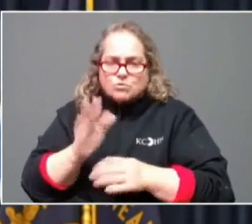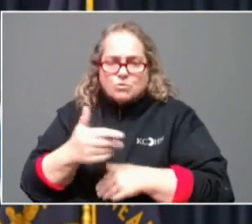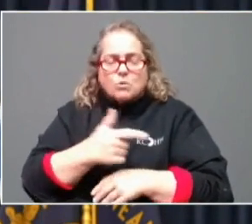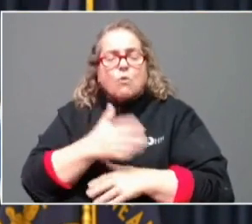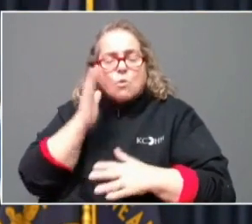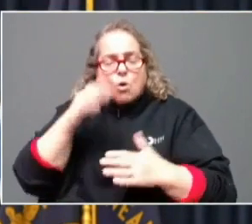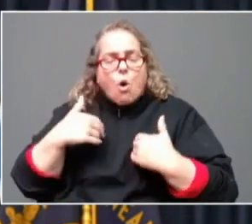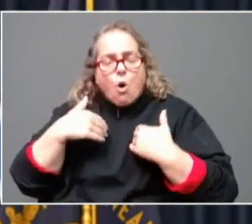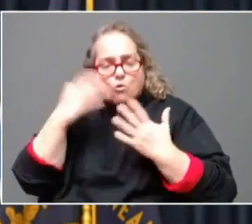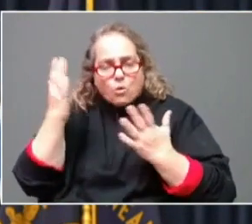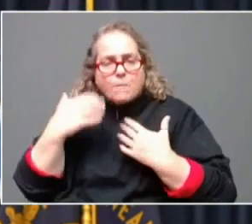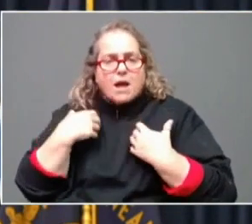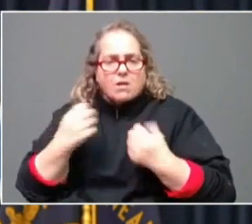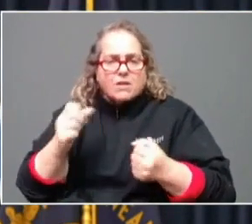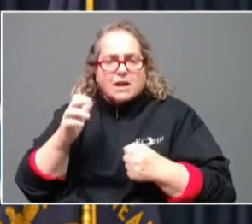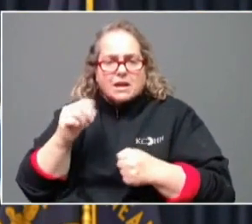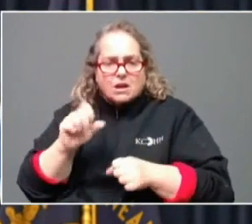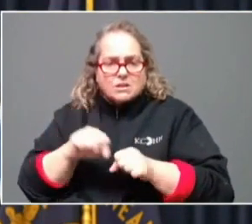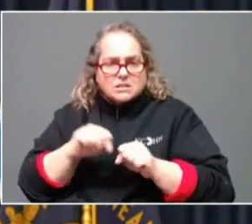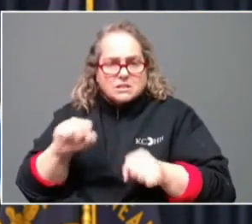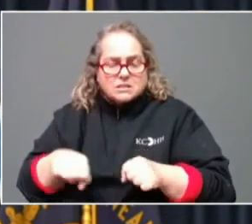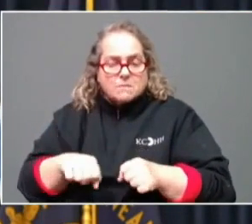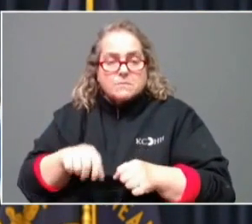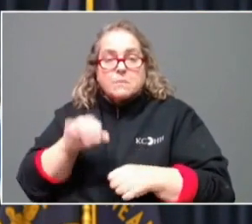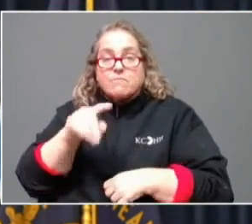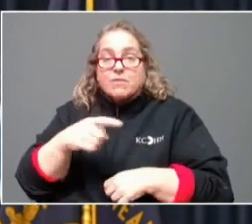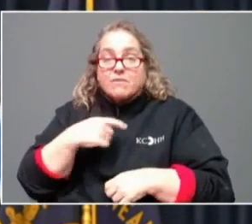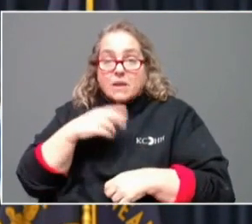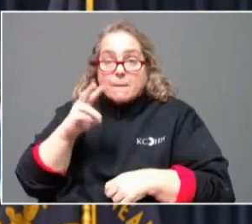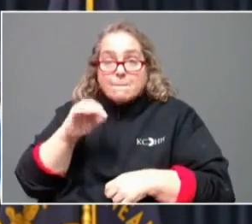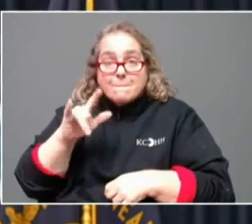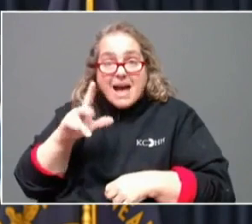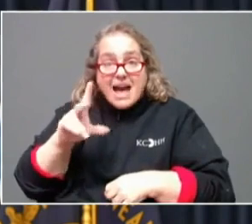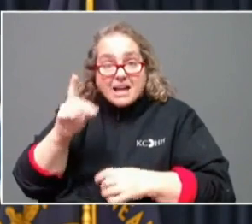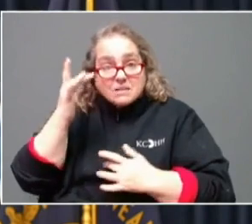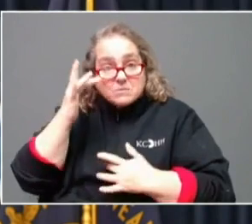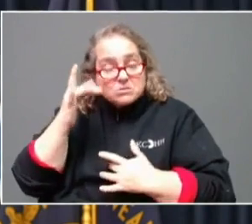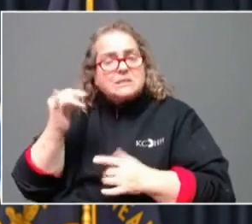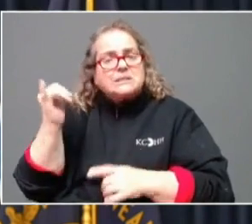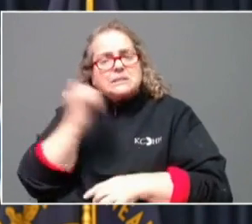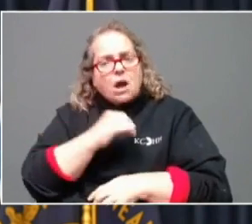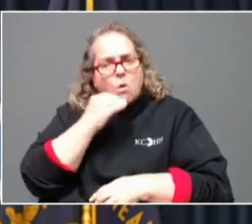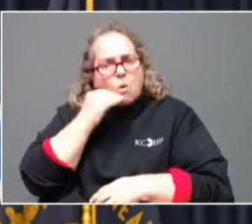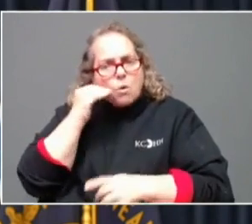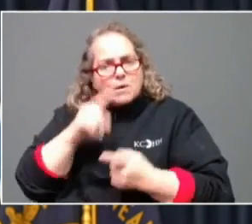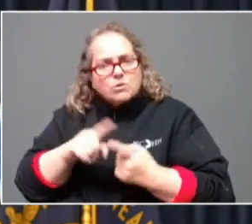and emergency departments. If you have mild to moderate illness, stay home until you feel better and when you feel better, you can go about your business